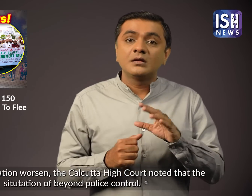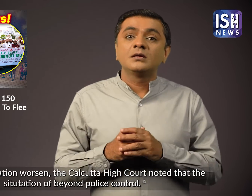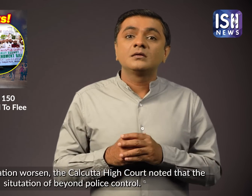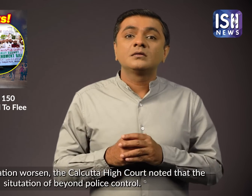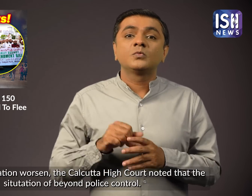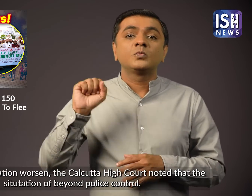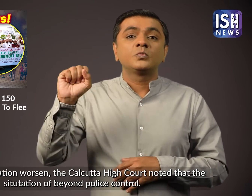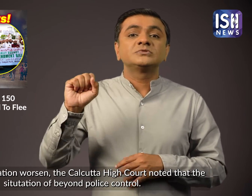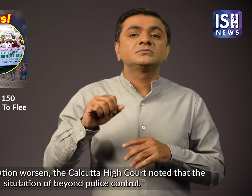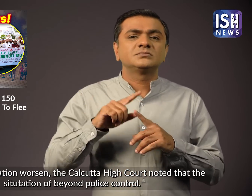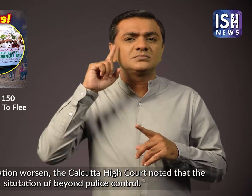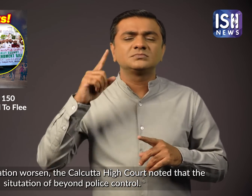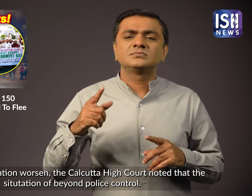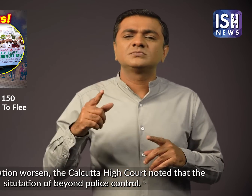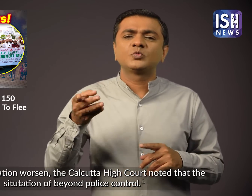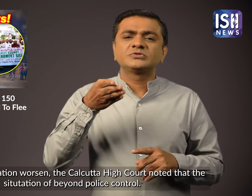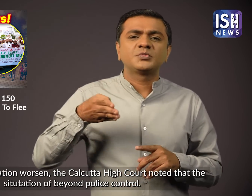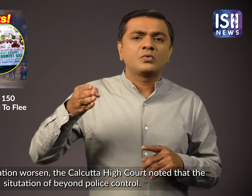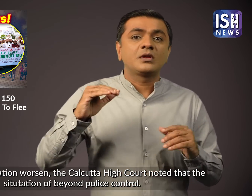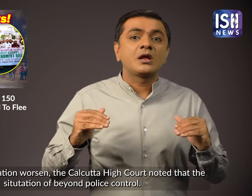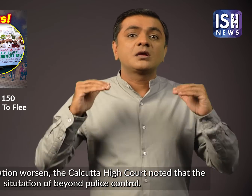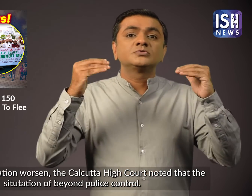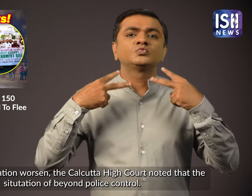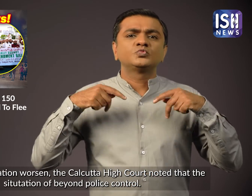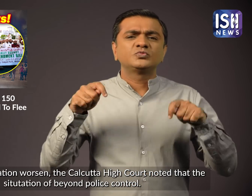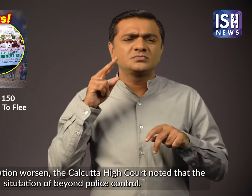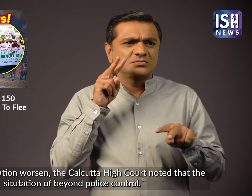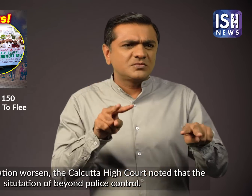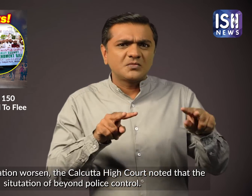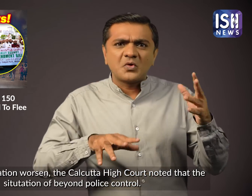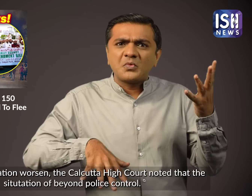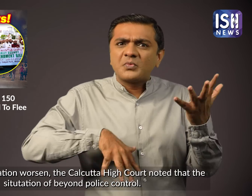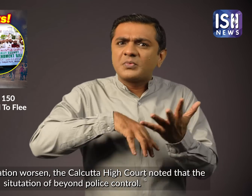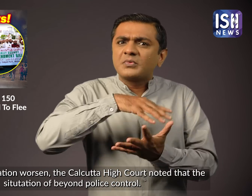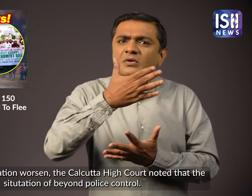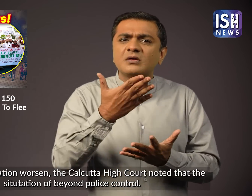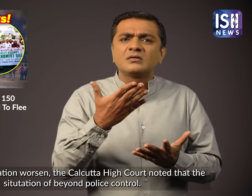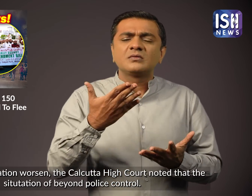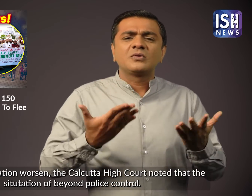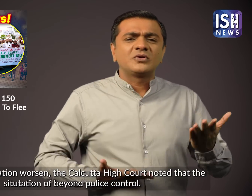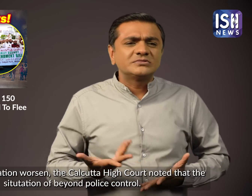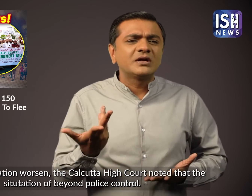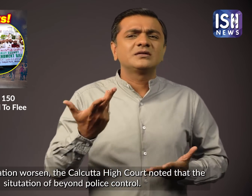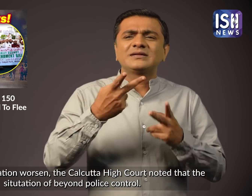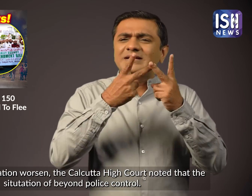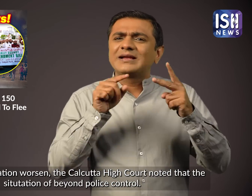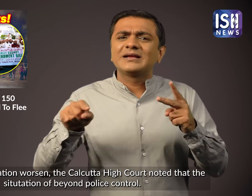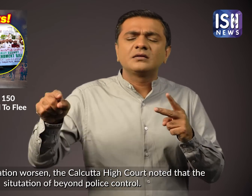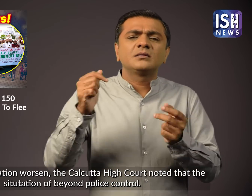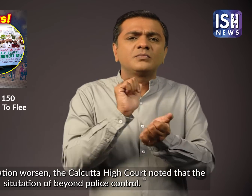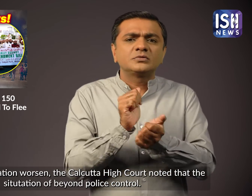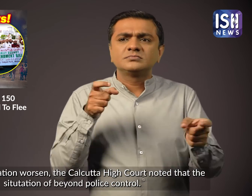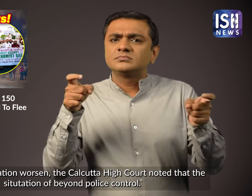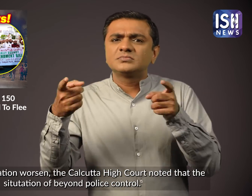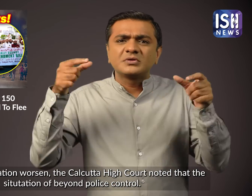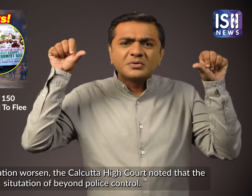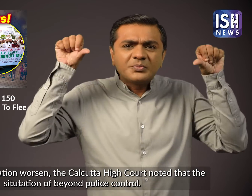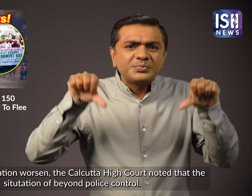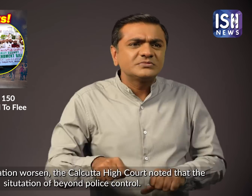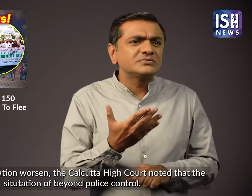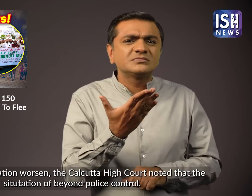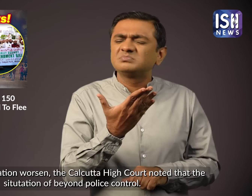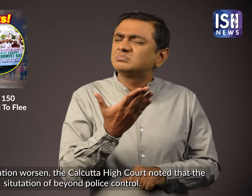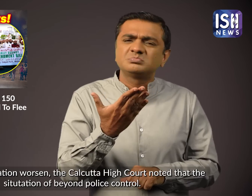Seeing the situation worsen, the Calcutta High Court noted that the situtation of beyond police control.